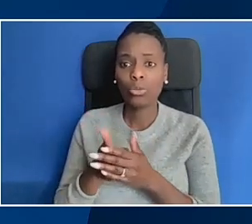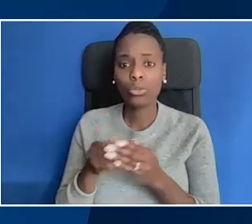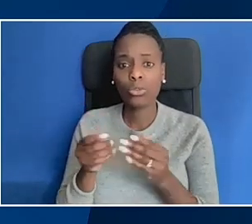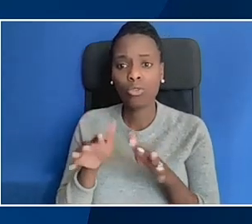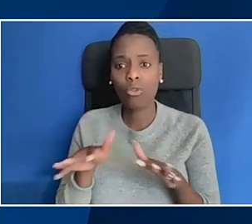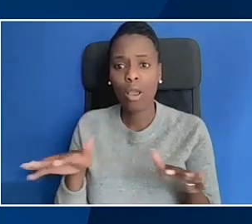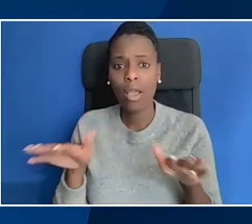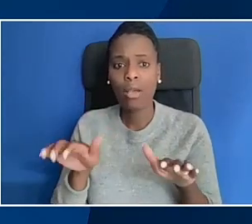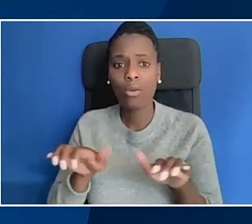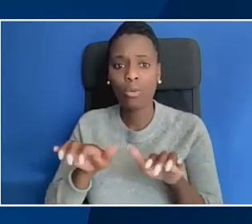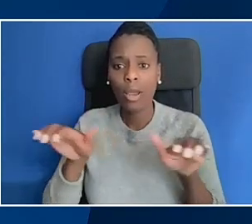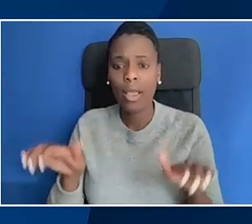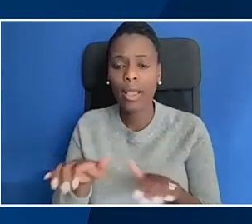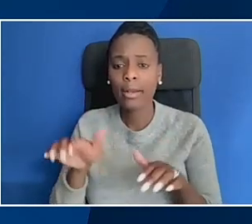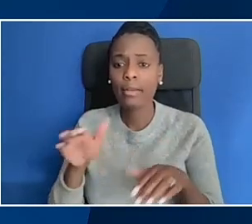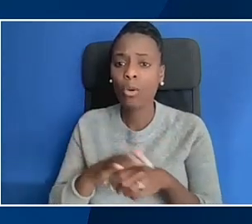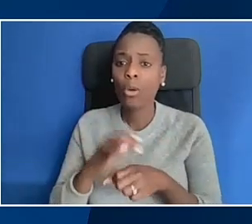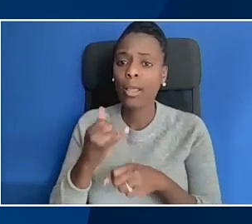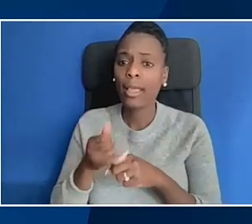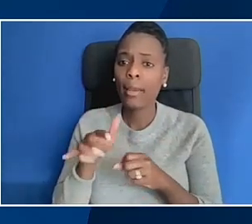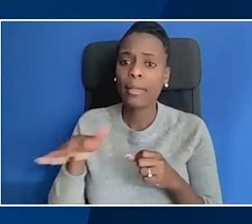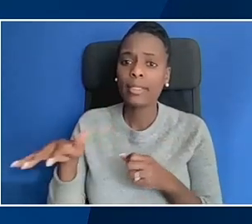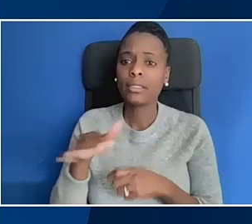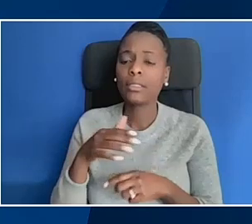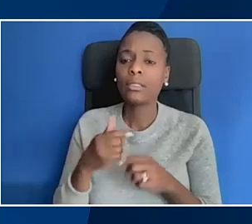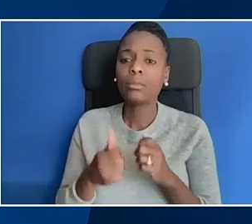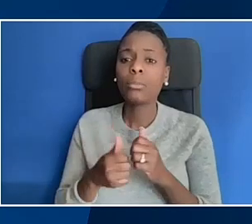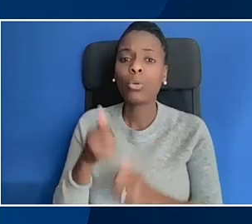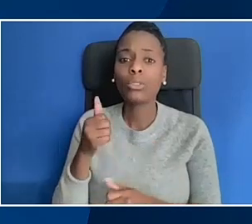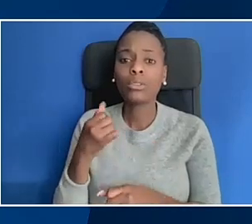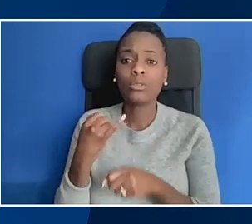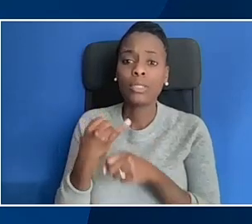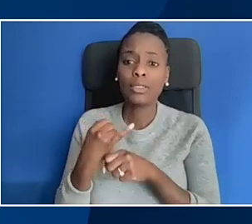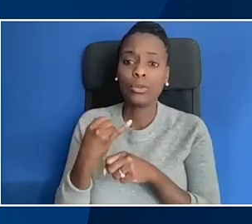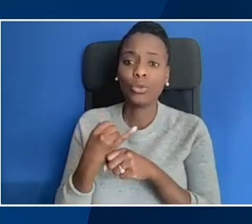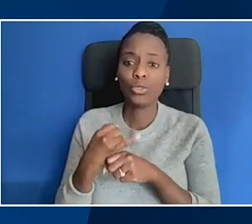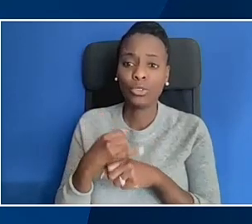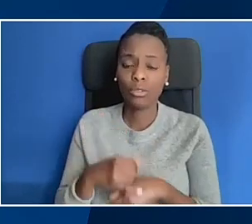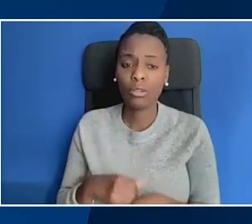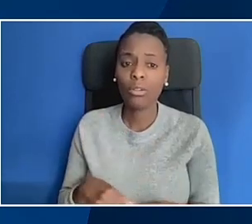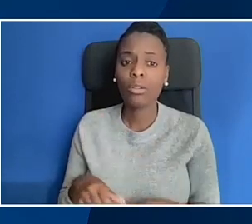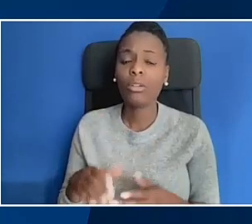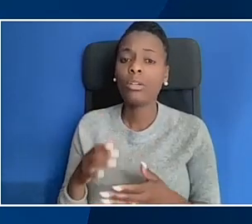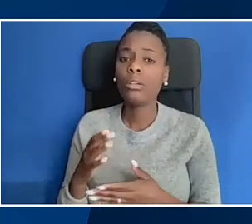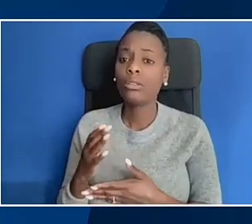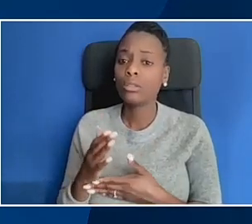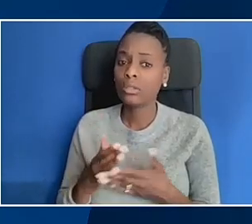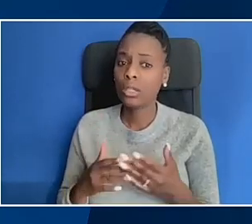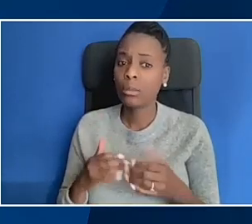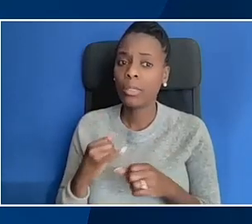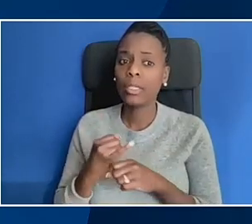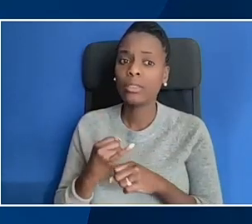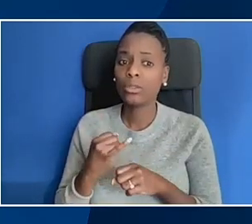campuses. It's more so institutions. Right. So there are some institutions that are safeguarded. There are institutions